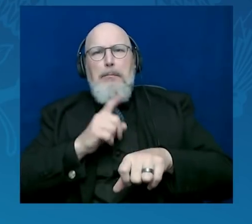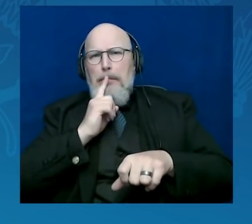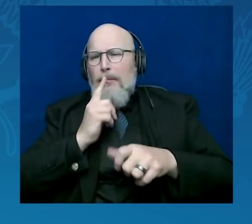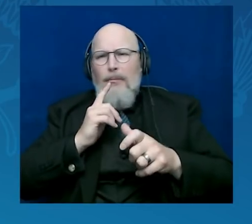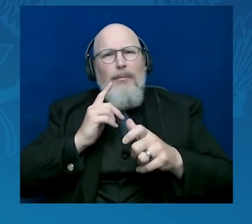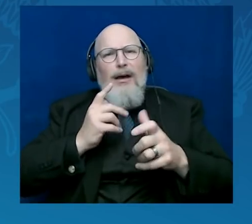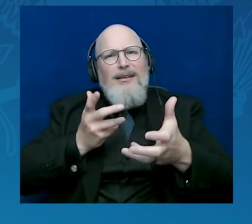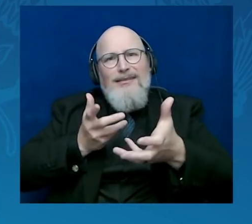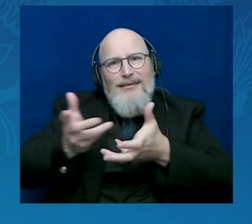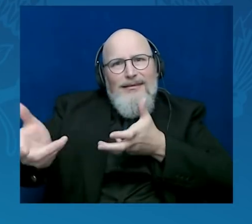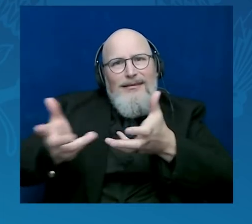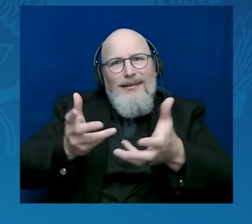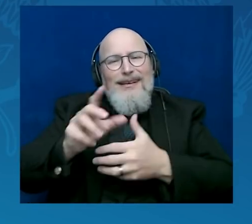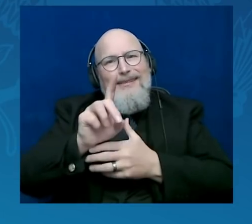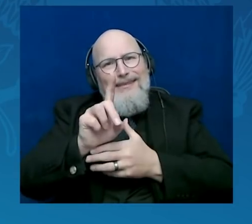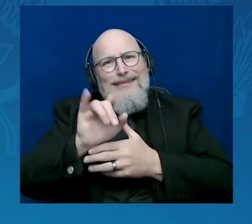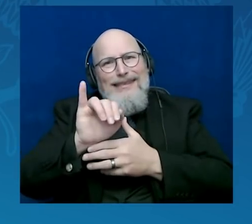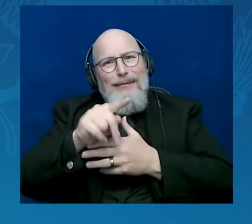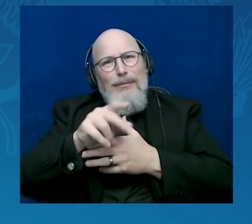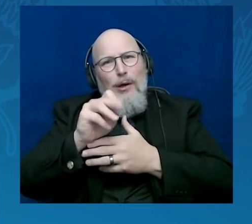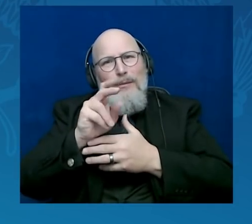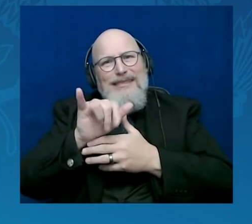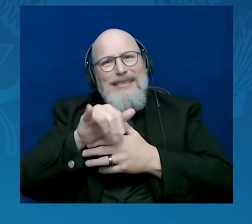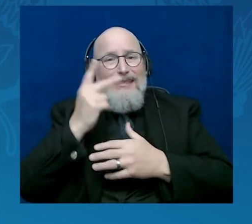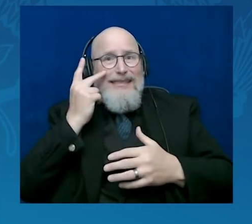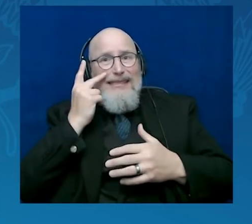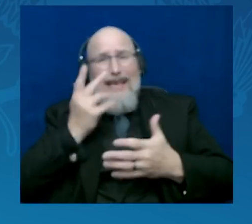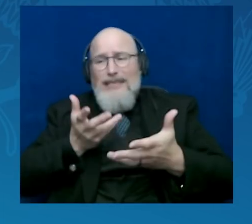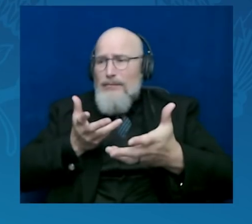we came together and are now speaking with a unified voice.